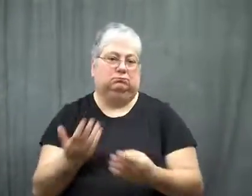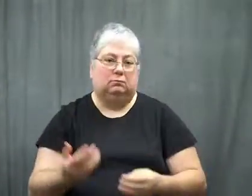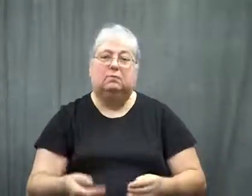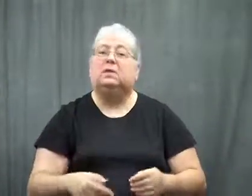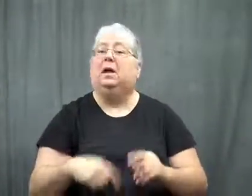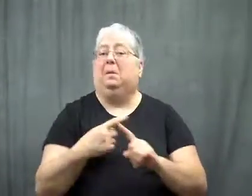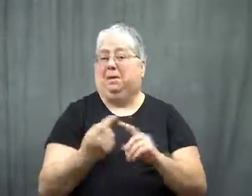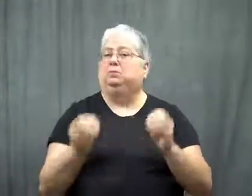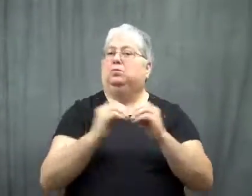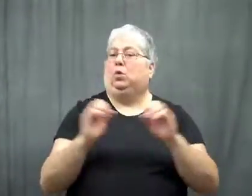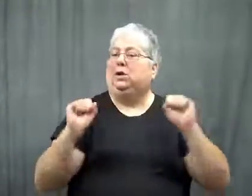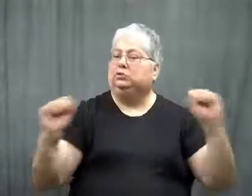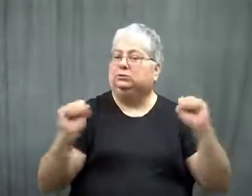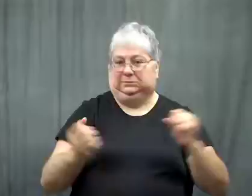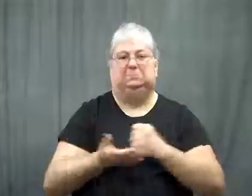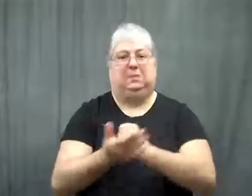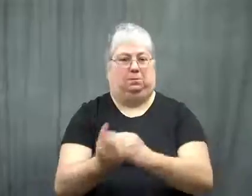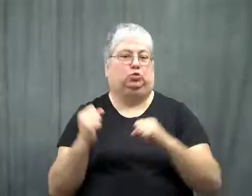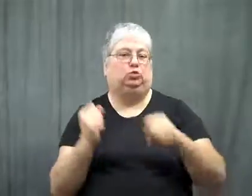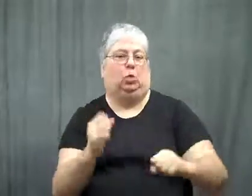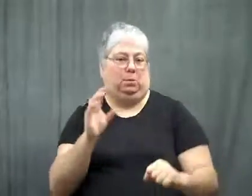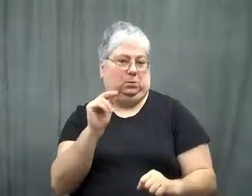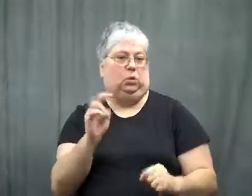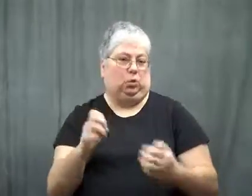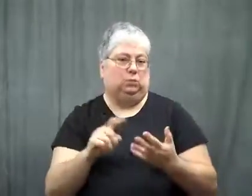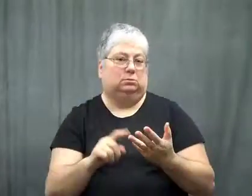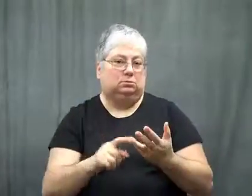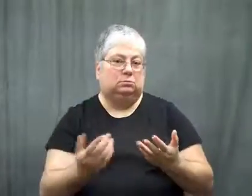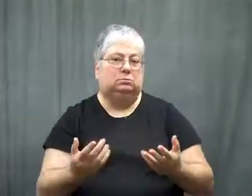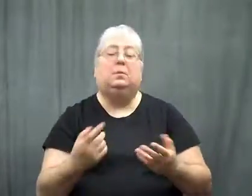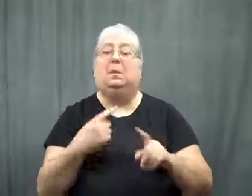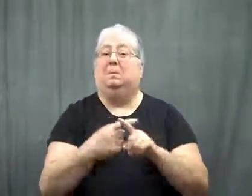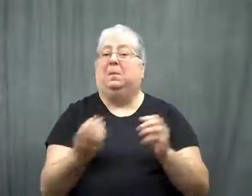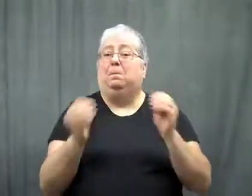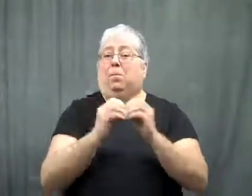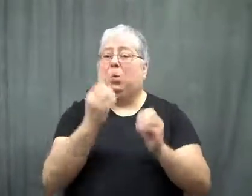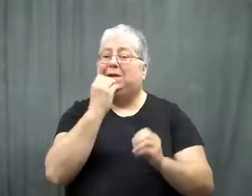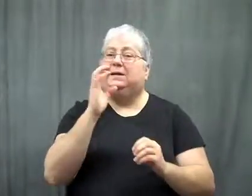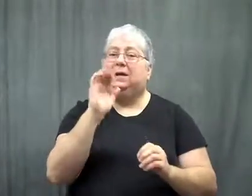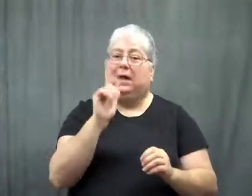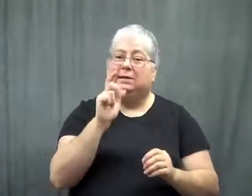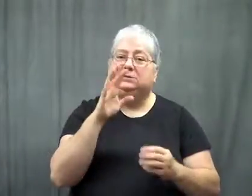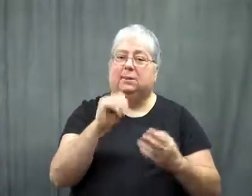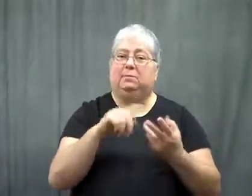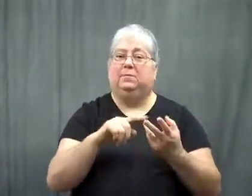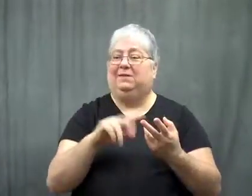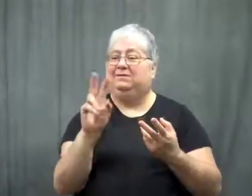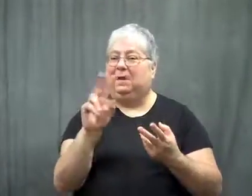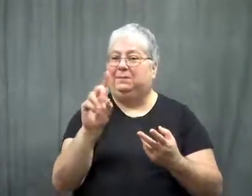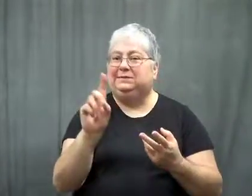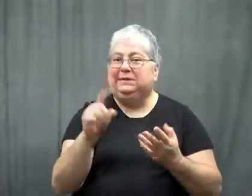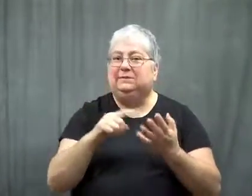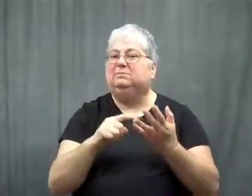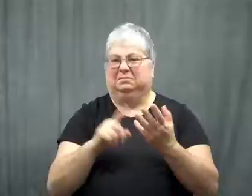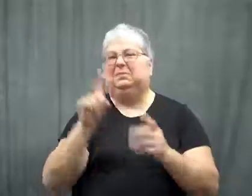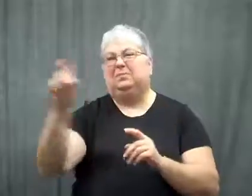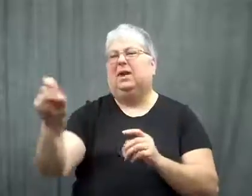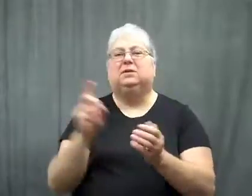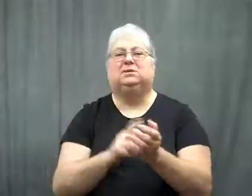Exercise helps strengthen bones too. Ask your doctor about taking more calcium and Vitamin D.